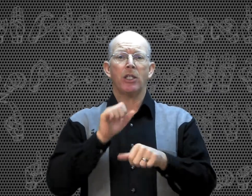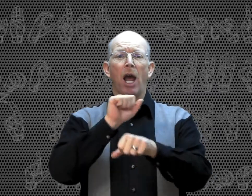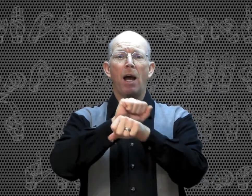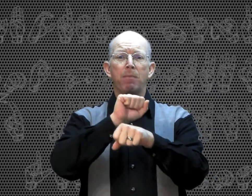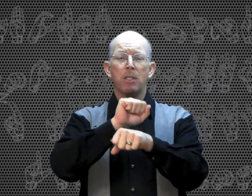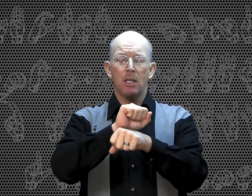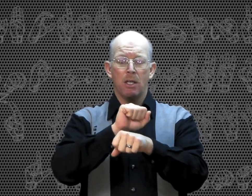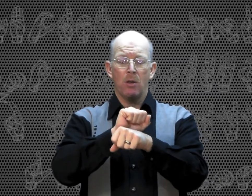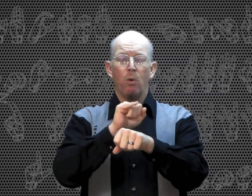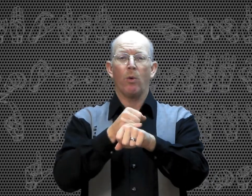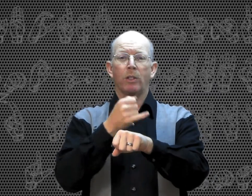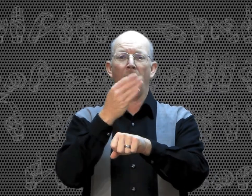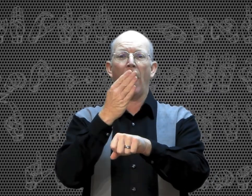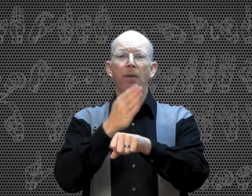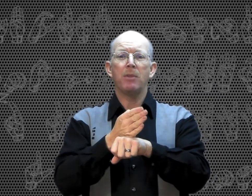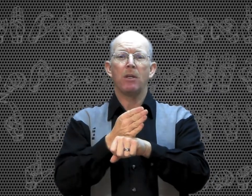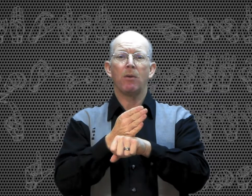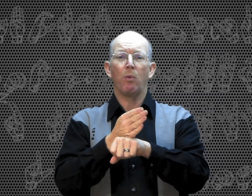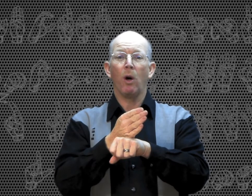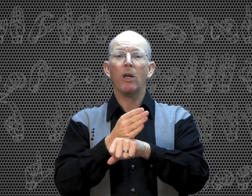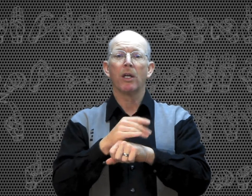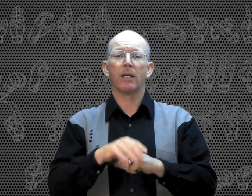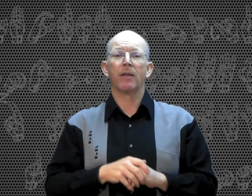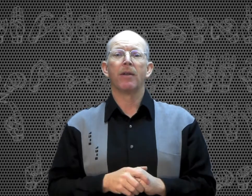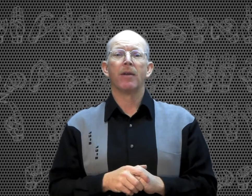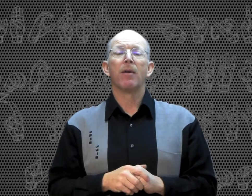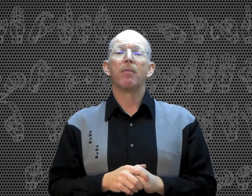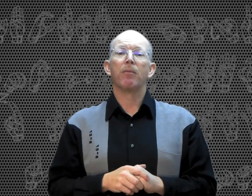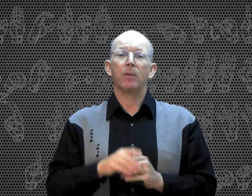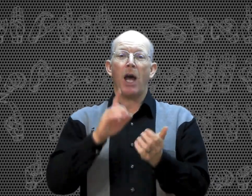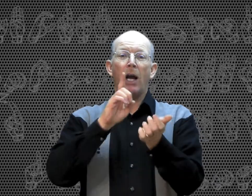Again, JOBS, JOBS, WORK